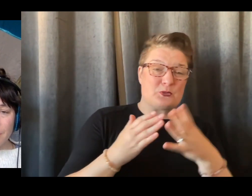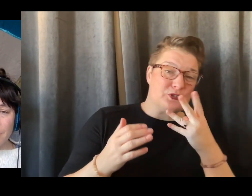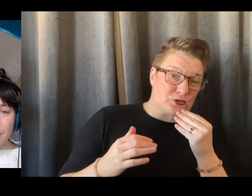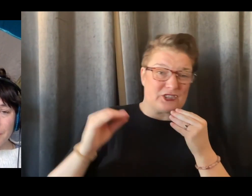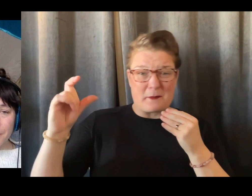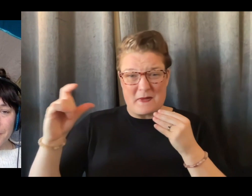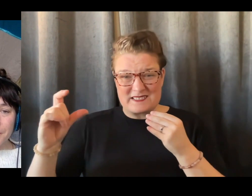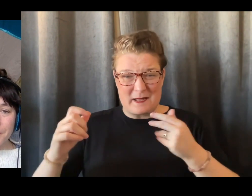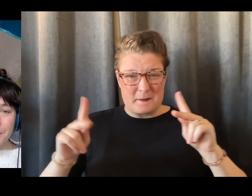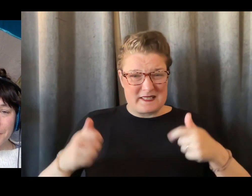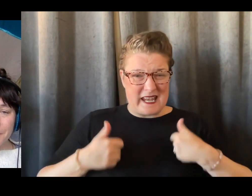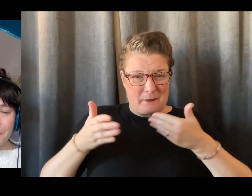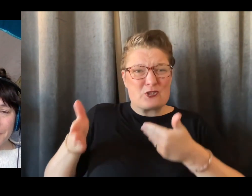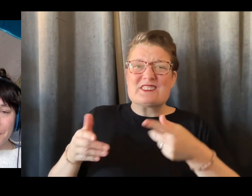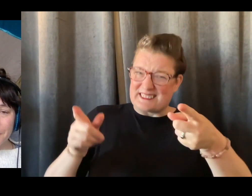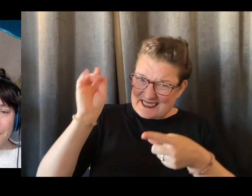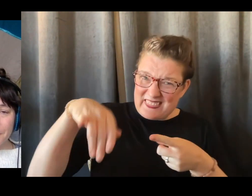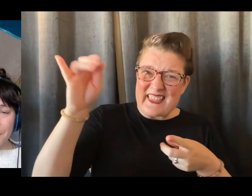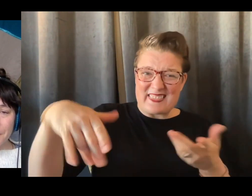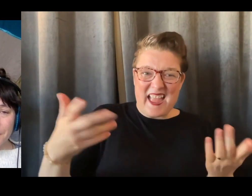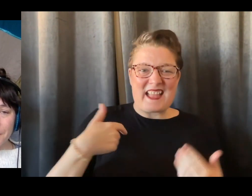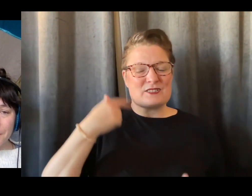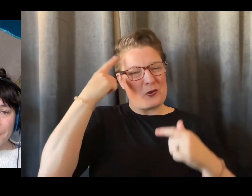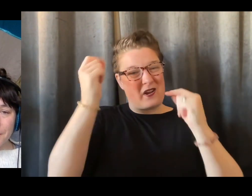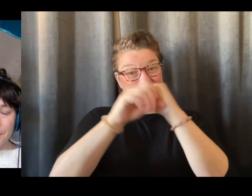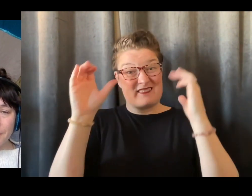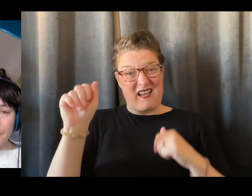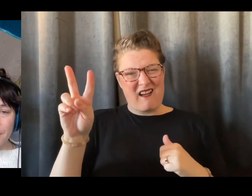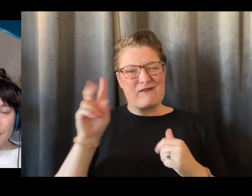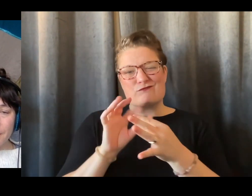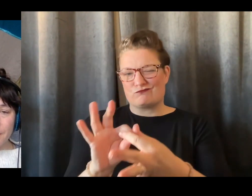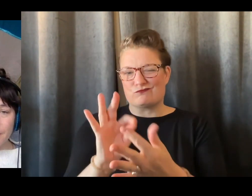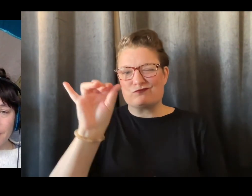So that's what I think Av is about, is doing that mindful remembering.